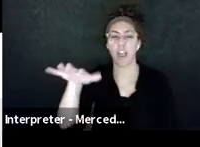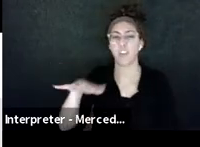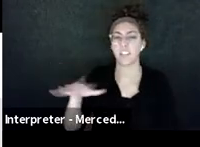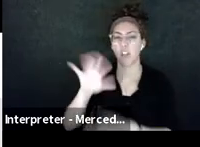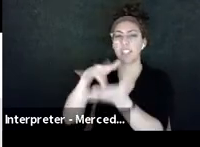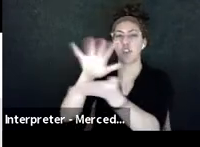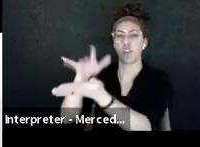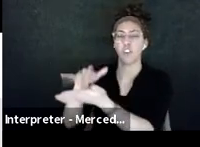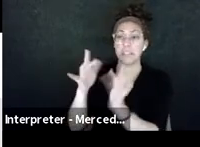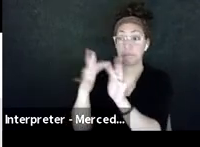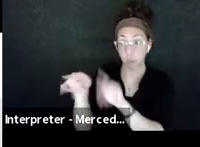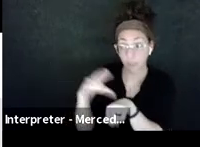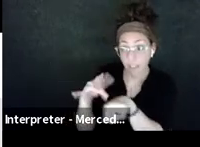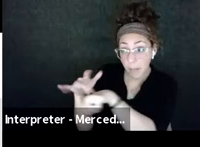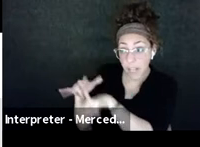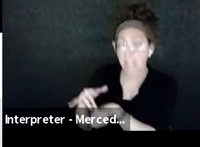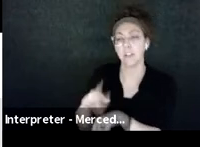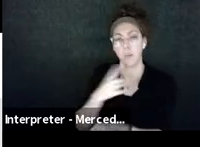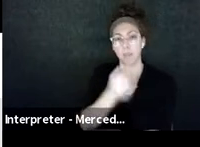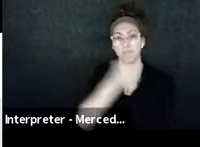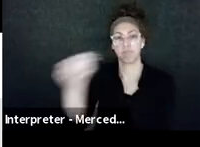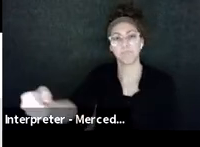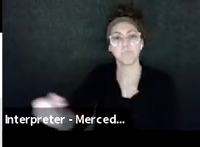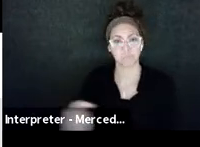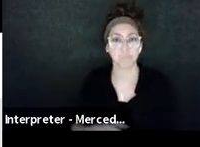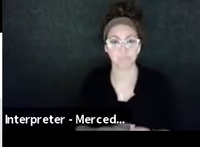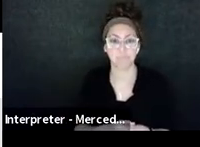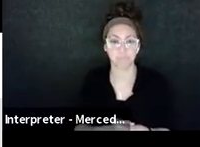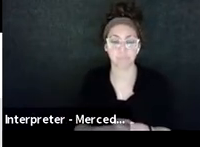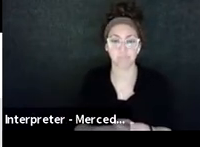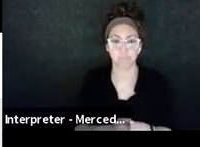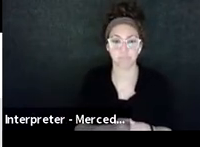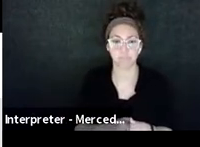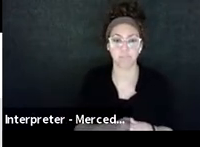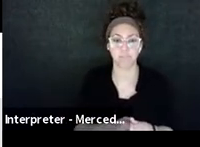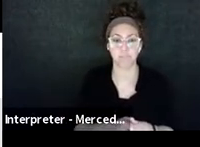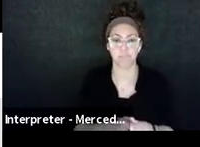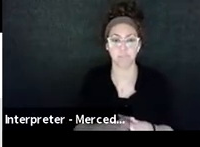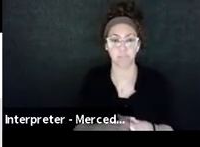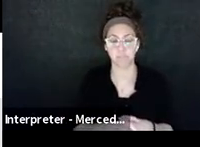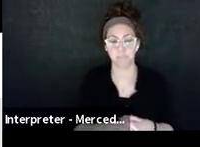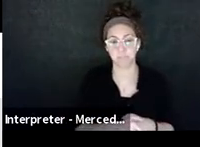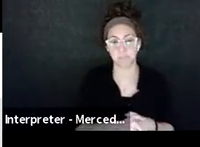maria.rodriguez: Better availability, so that we can link any 1% team at any of the sides to get them into a safe.